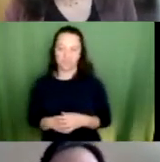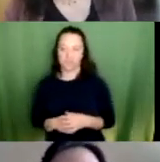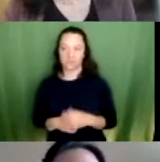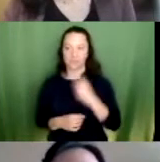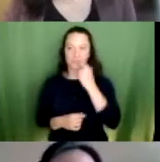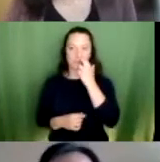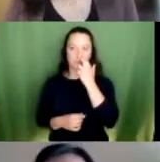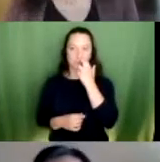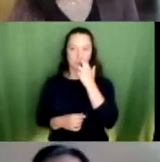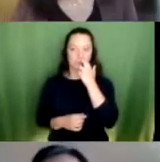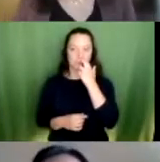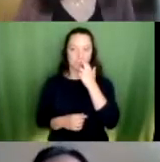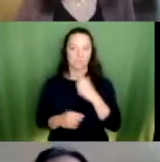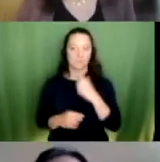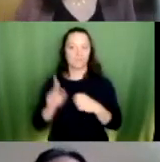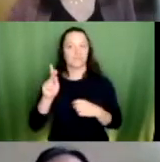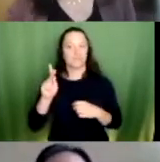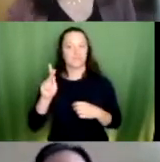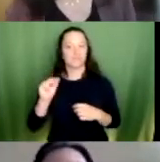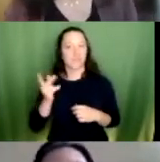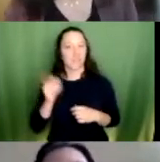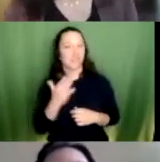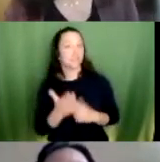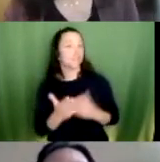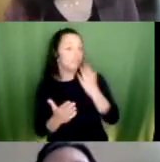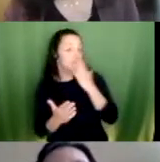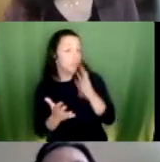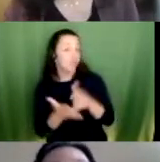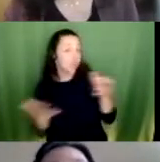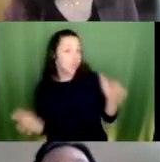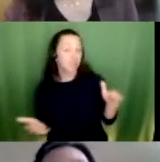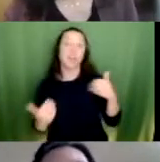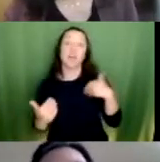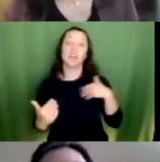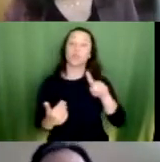Thank you so much. There's a question for you in the chat. If you can